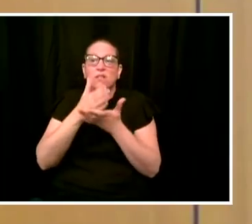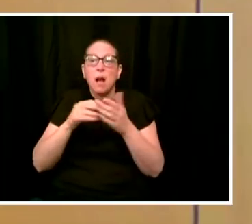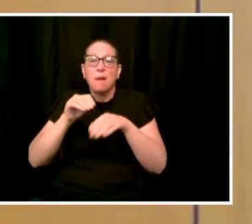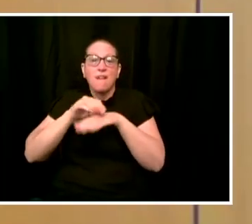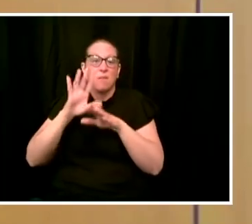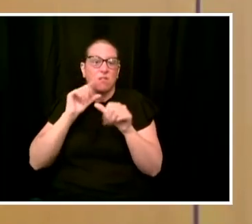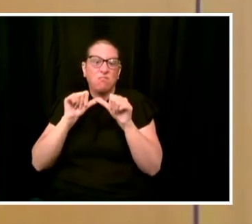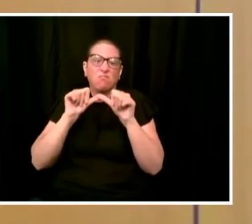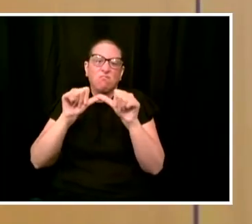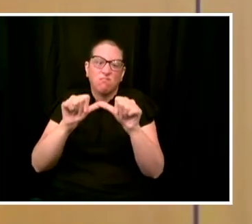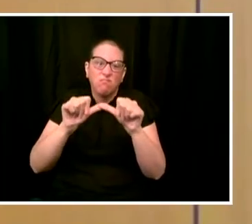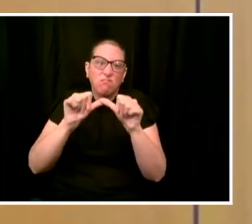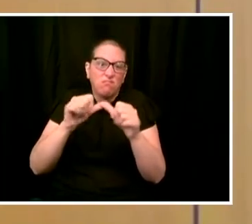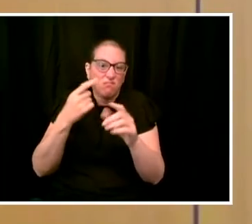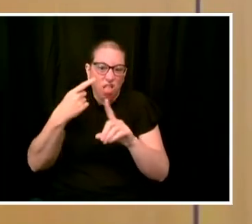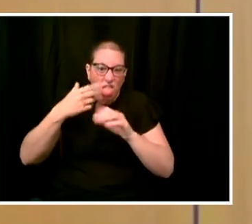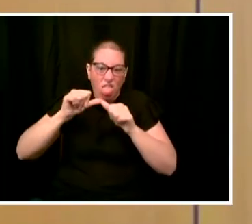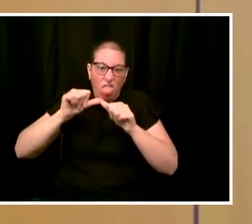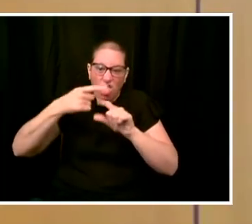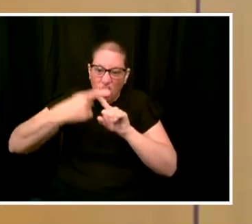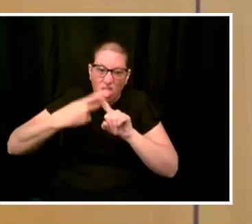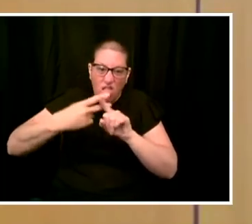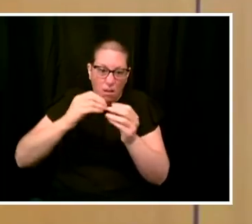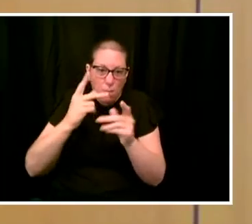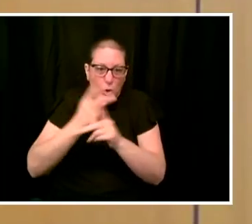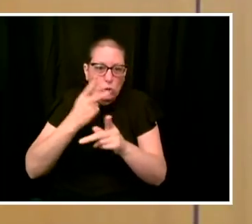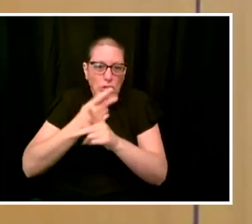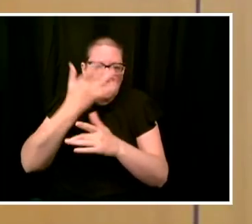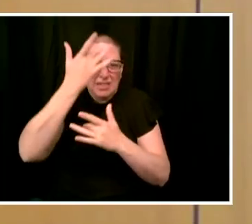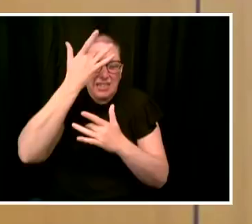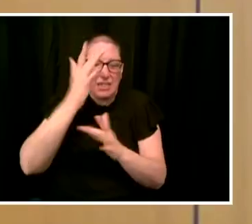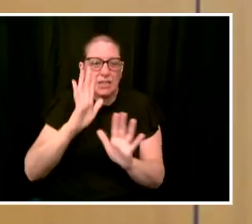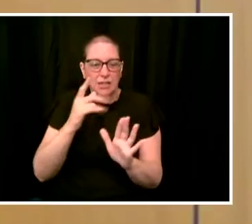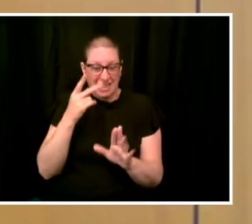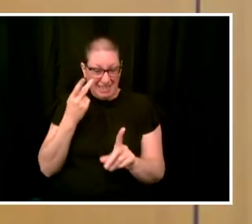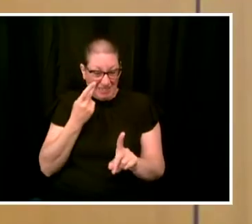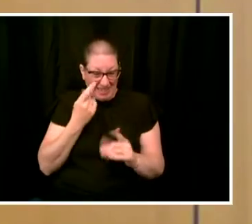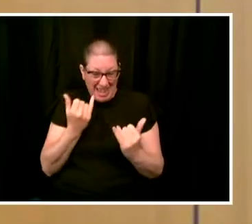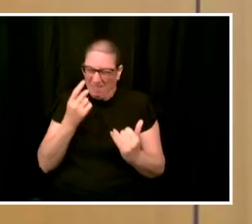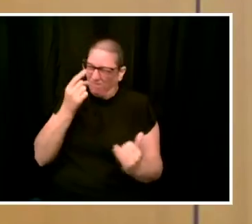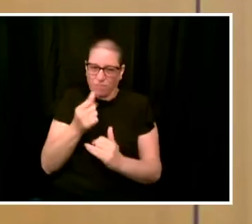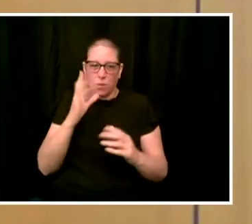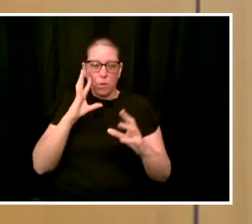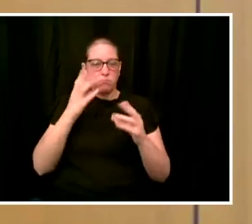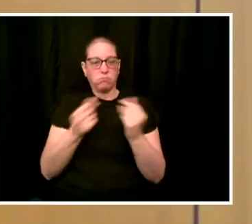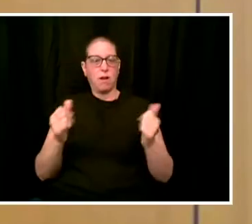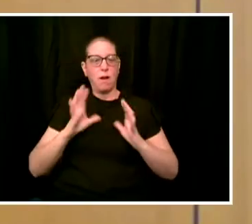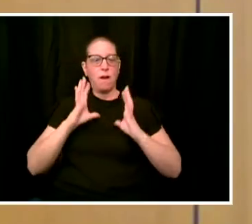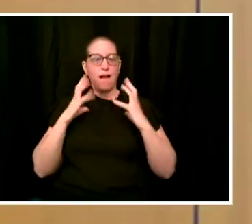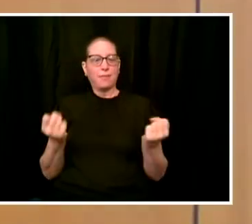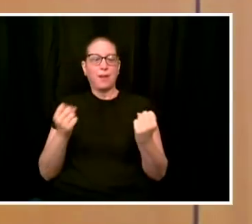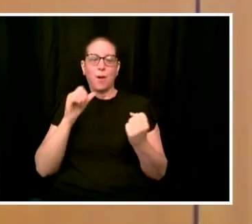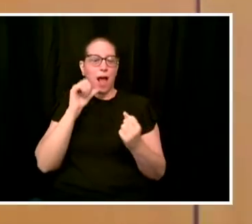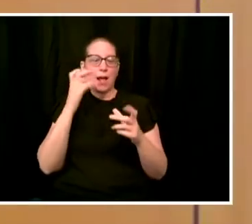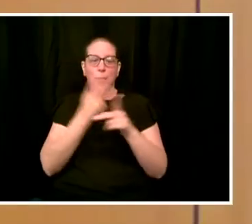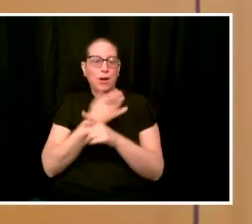CONSEQUENCES, MOST OFTEN RELATING TO THE HEART.